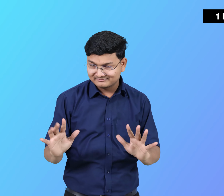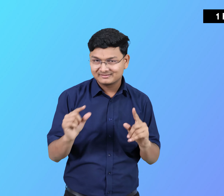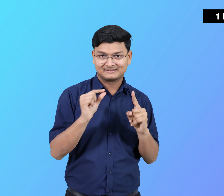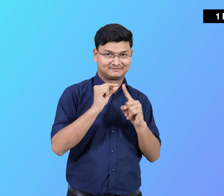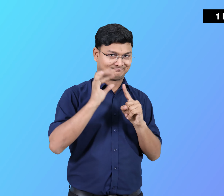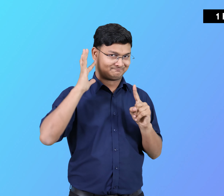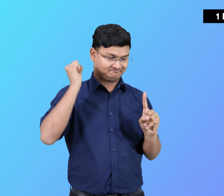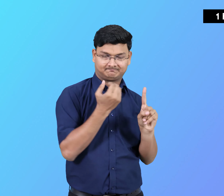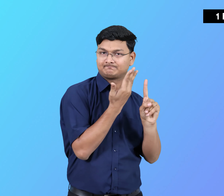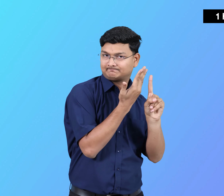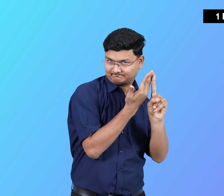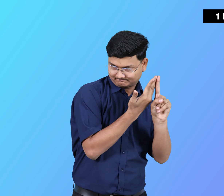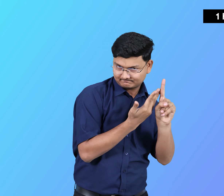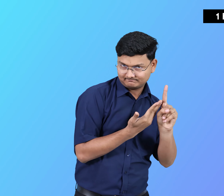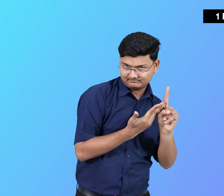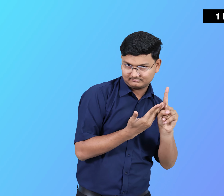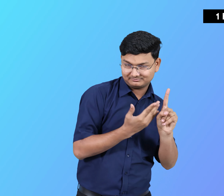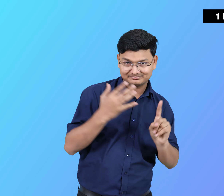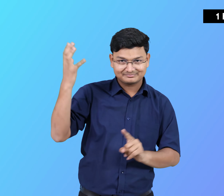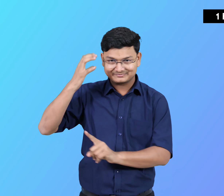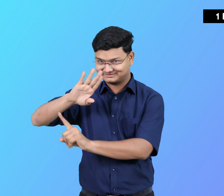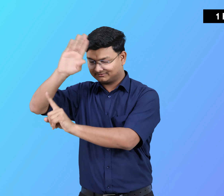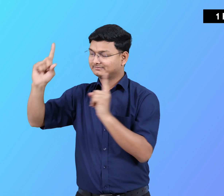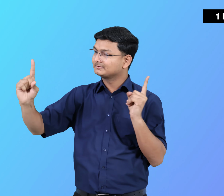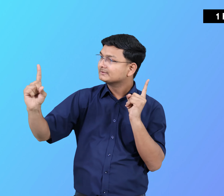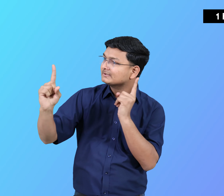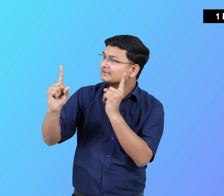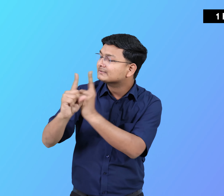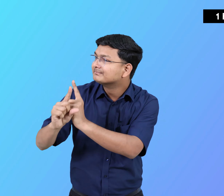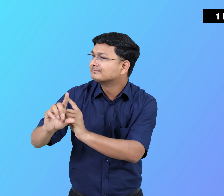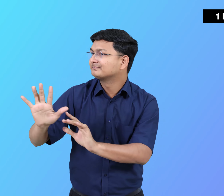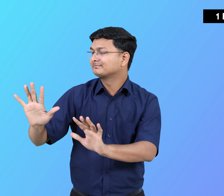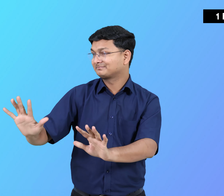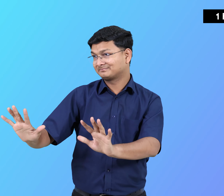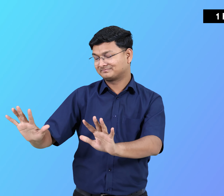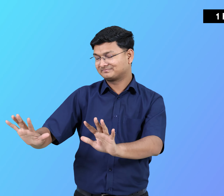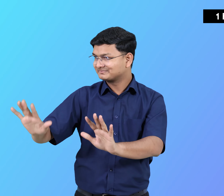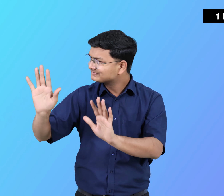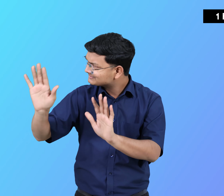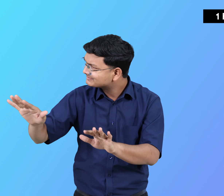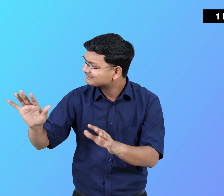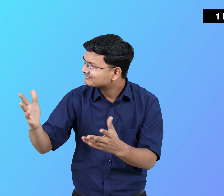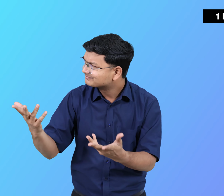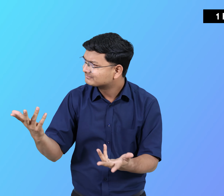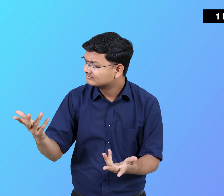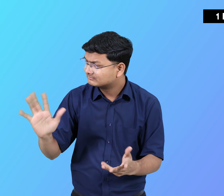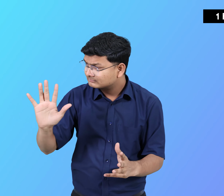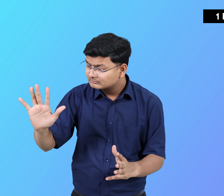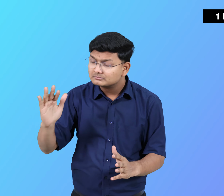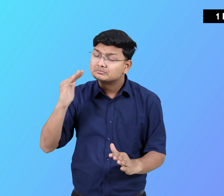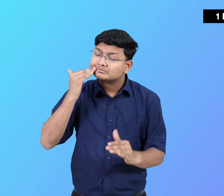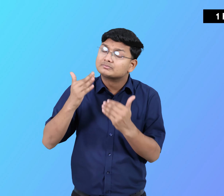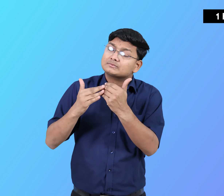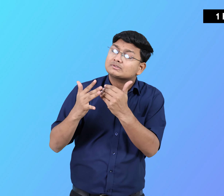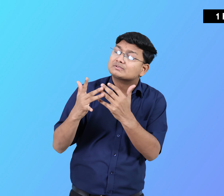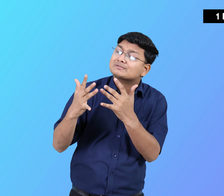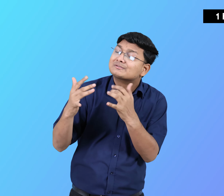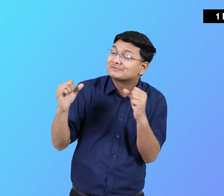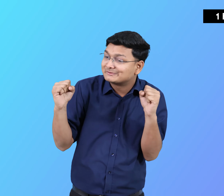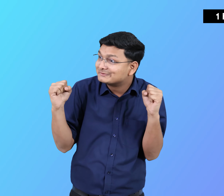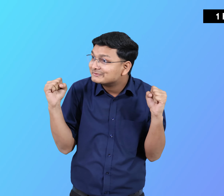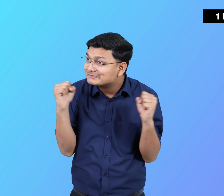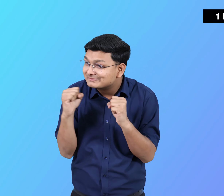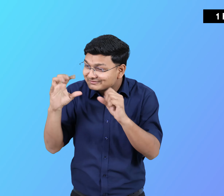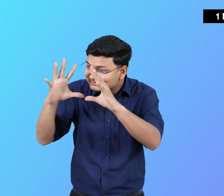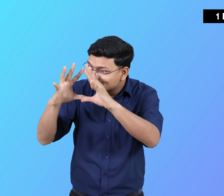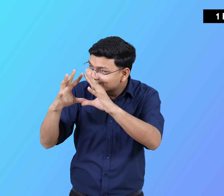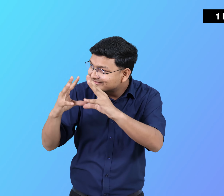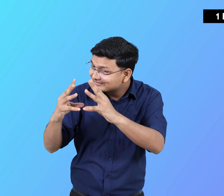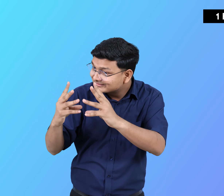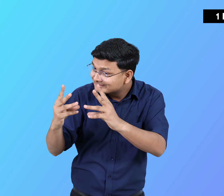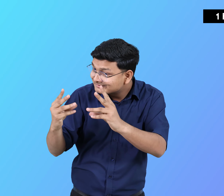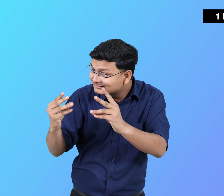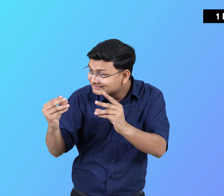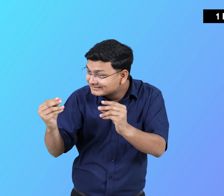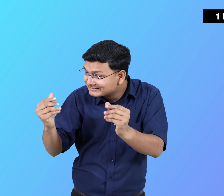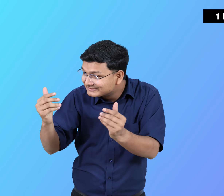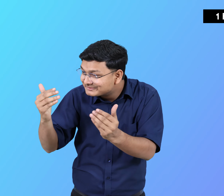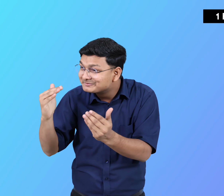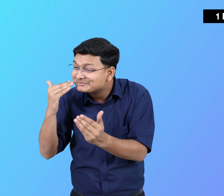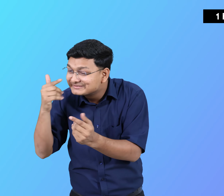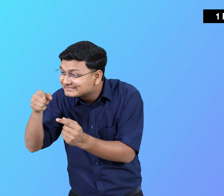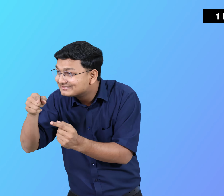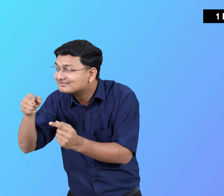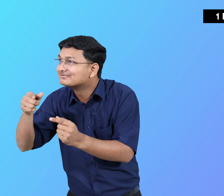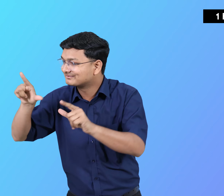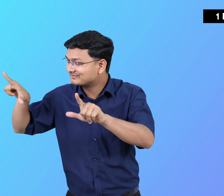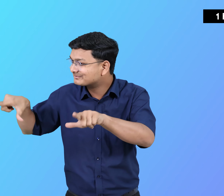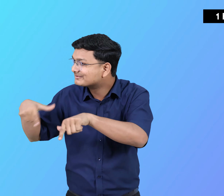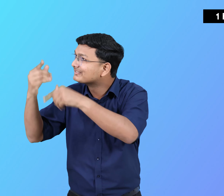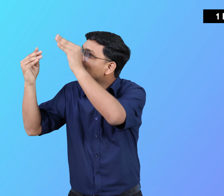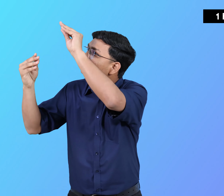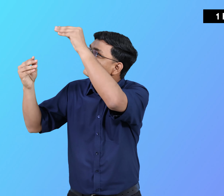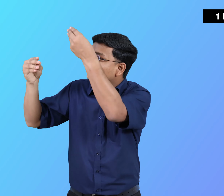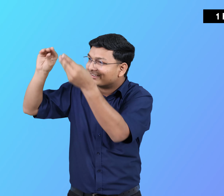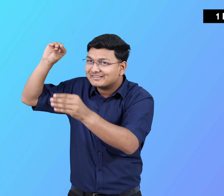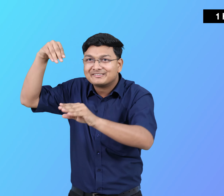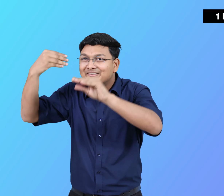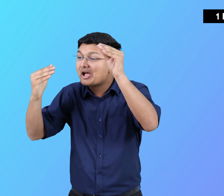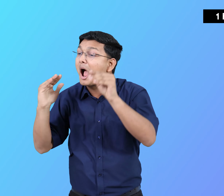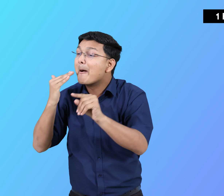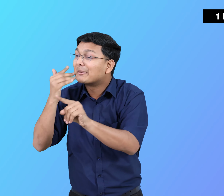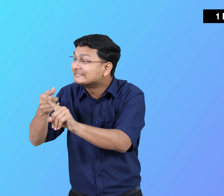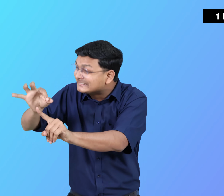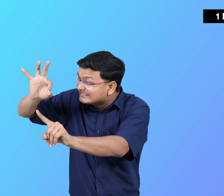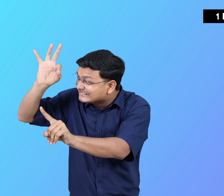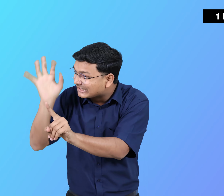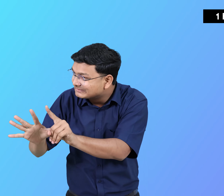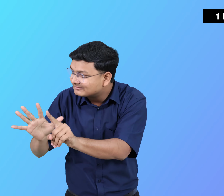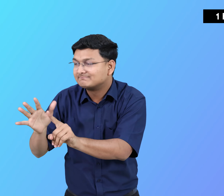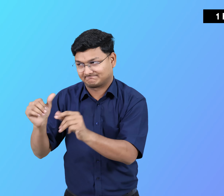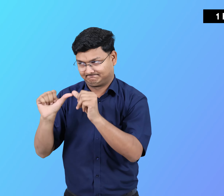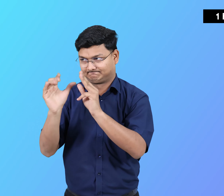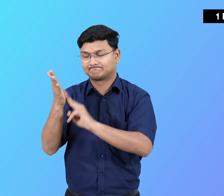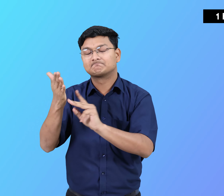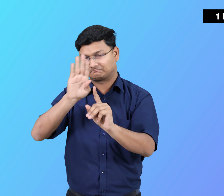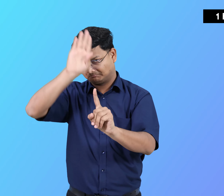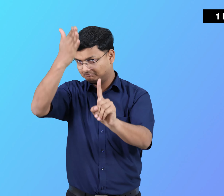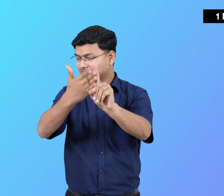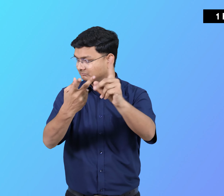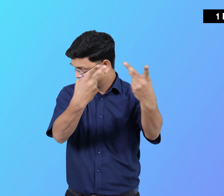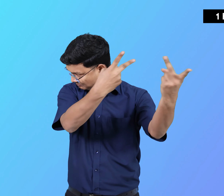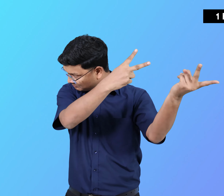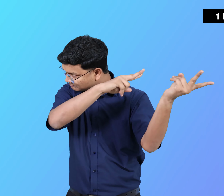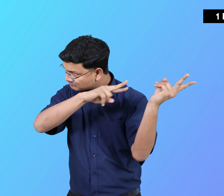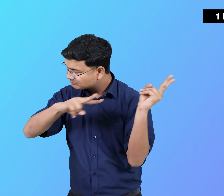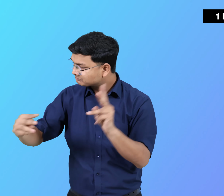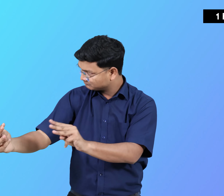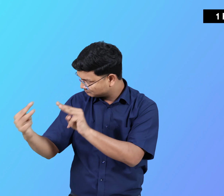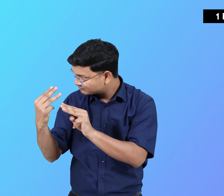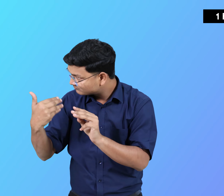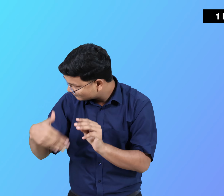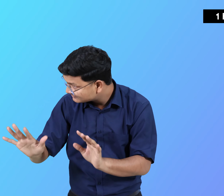Then the prophet went to King Ahab and said, “The king of Aram will come back to fight again next spring. So go back